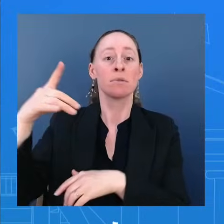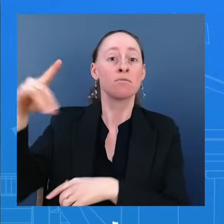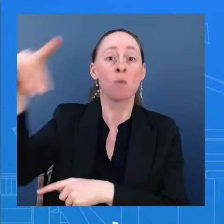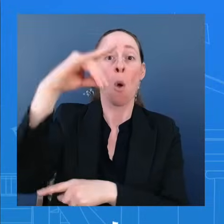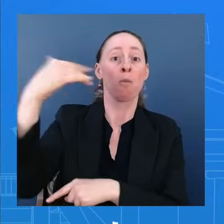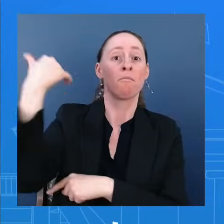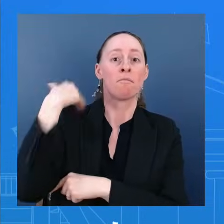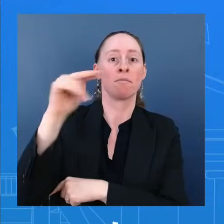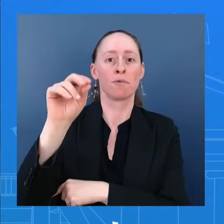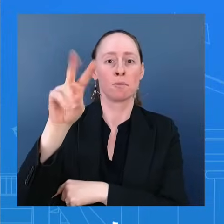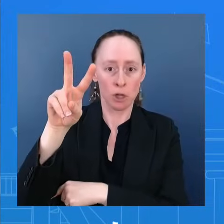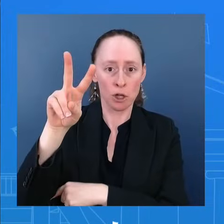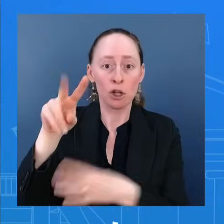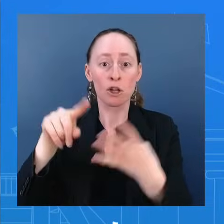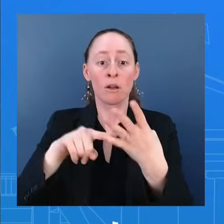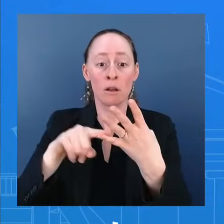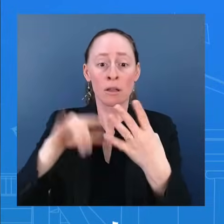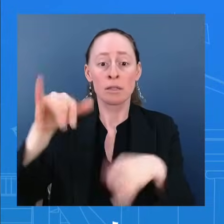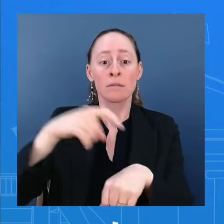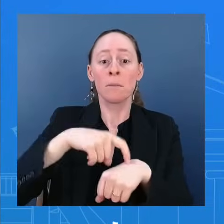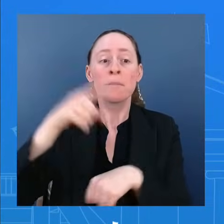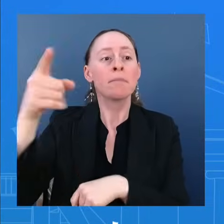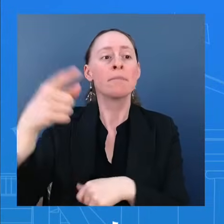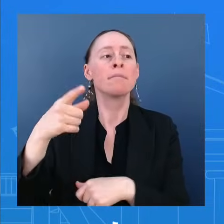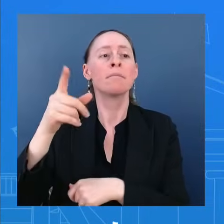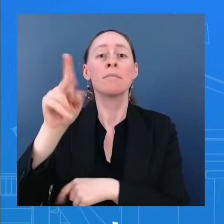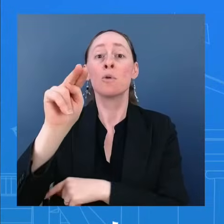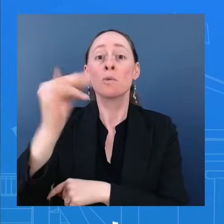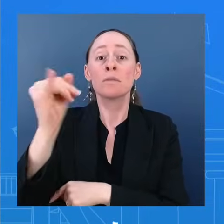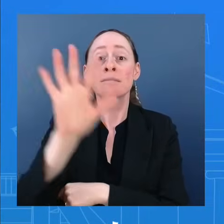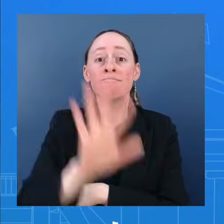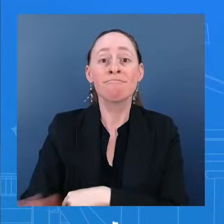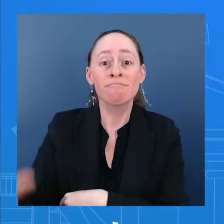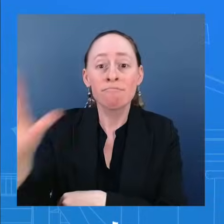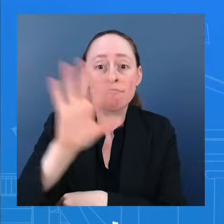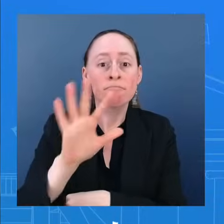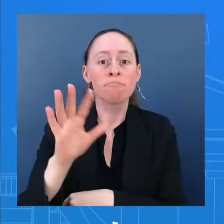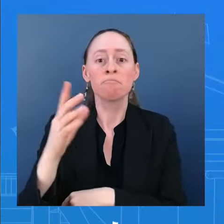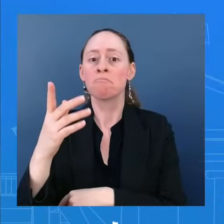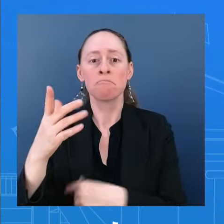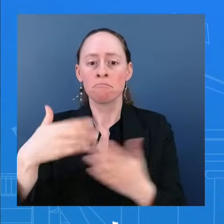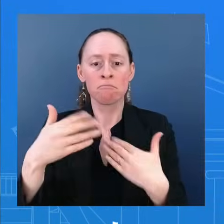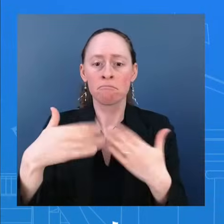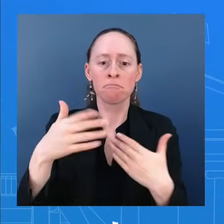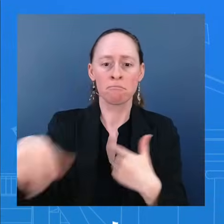or even the Democratic senators who wrote to Director Wray, Mayorkas, and the FAA administrator today